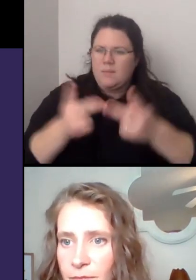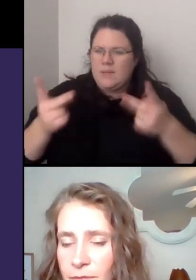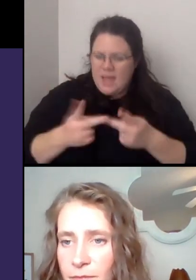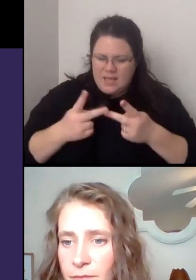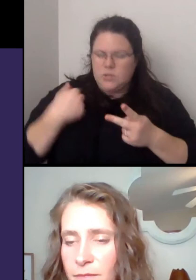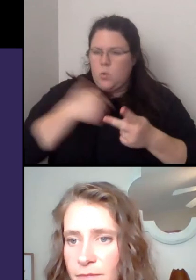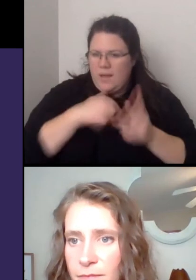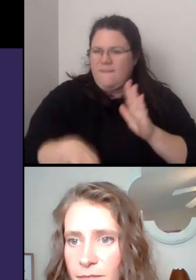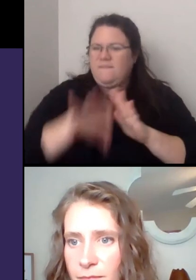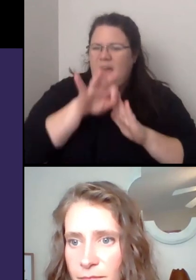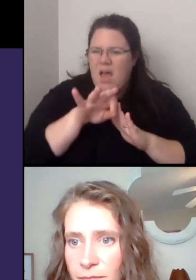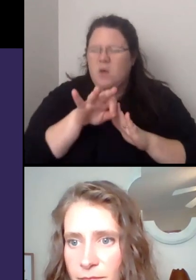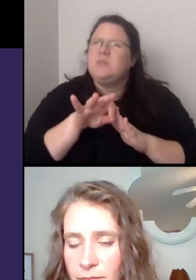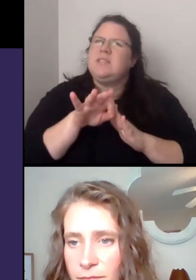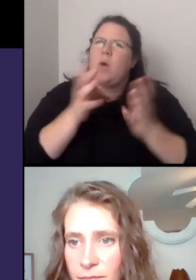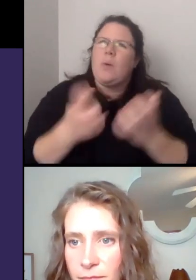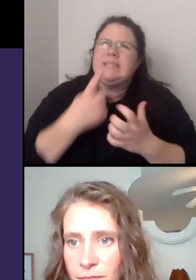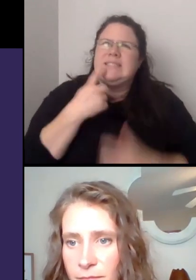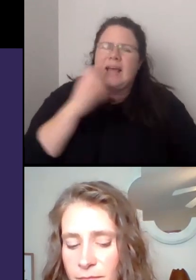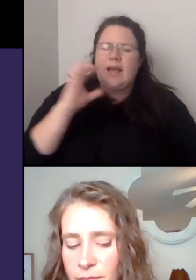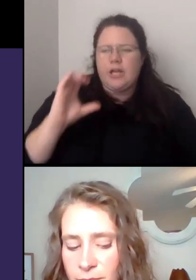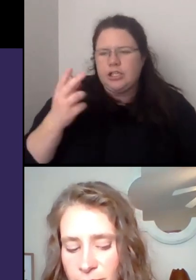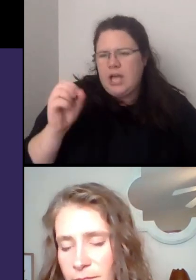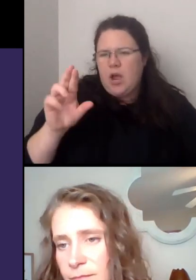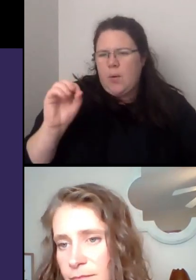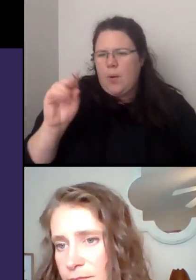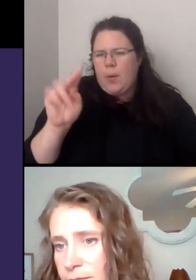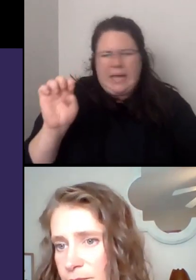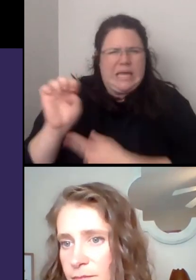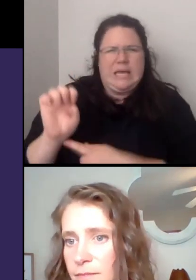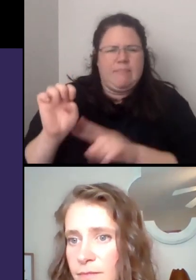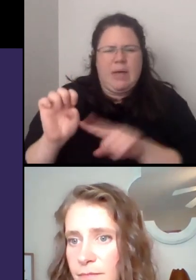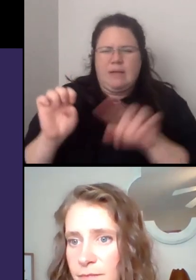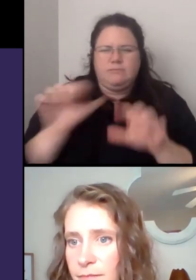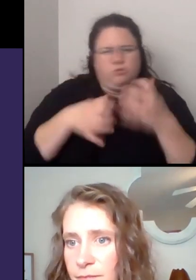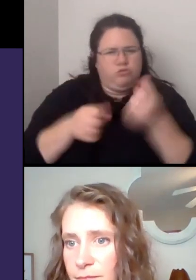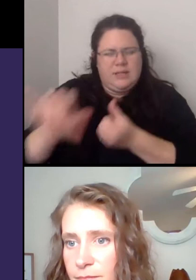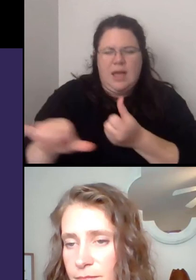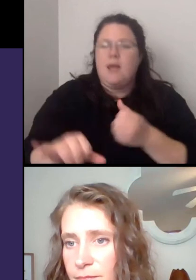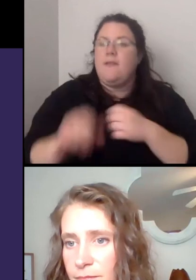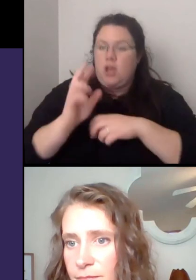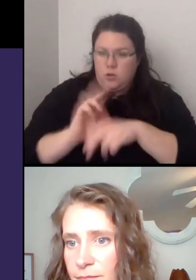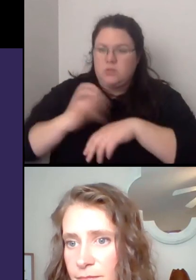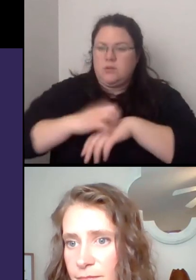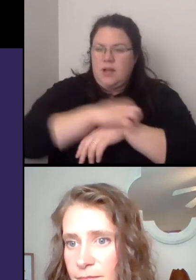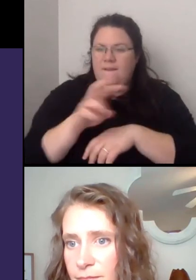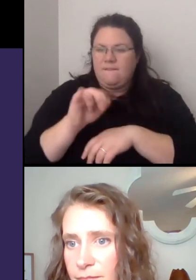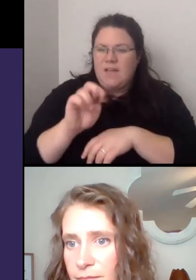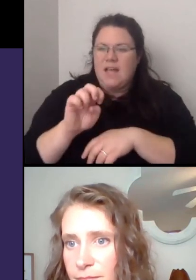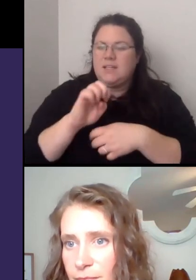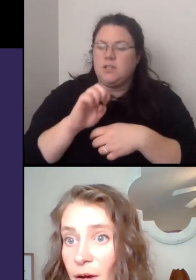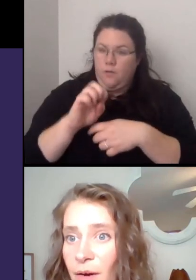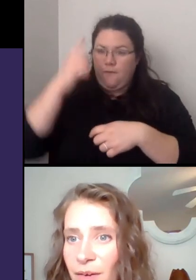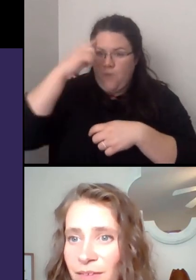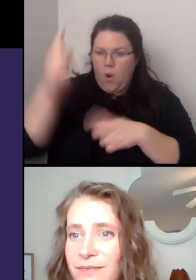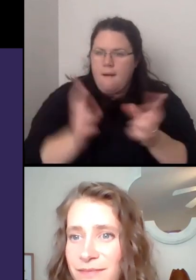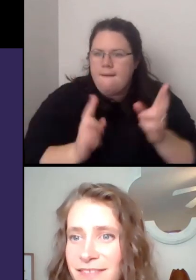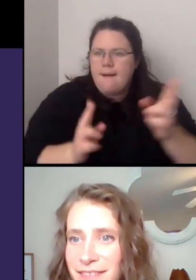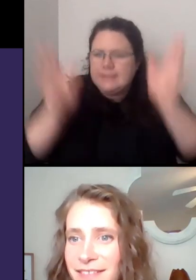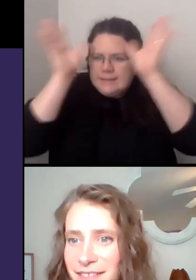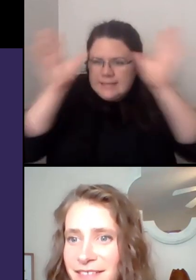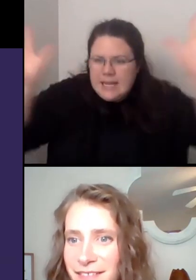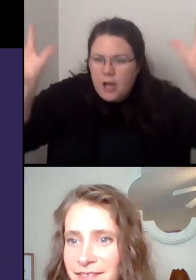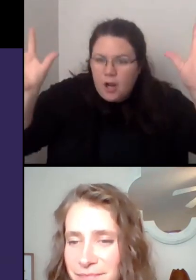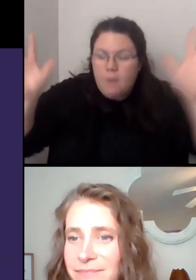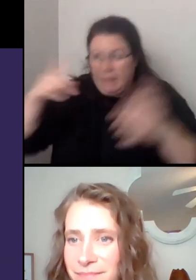...and I want to say it's the Cherokee but I will stand to be corrected. They used the vines to create deer snares for hunting, because that's how tough those vines were. I mean, they are.